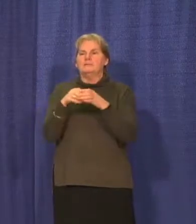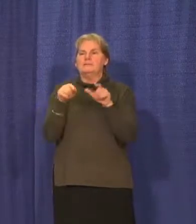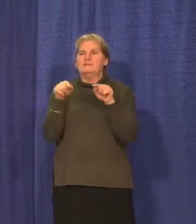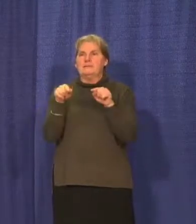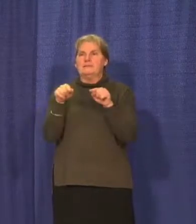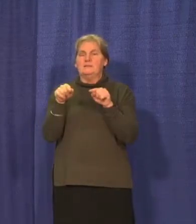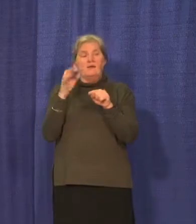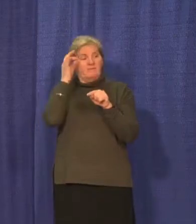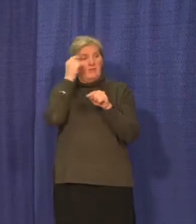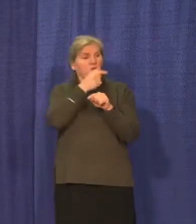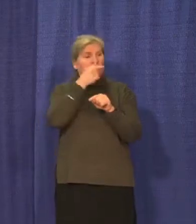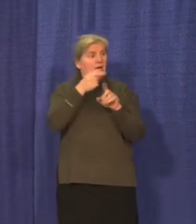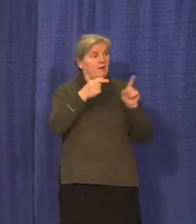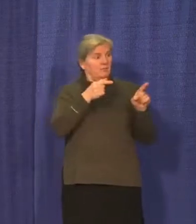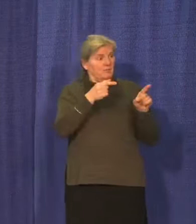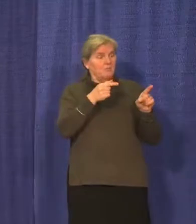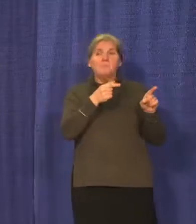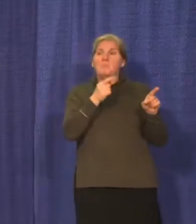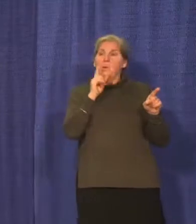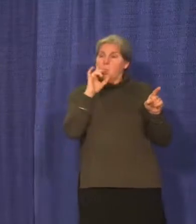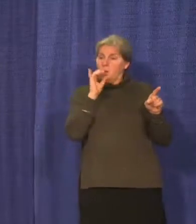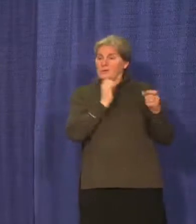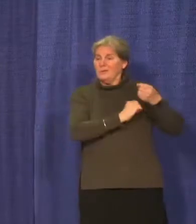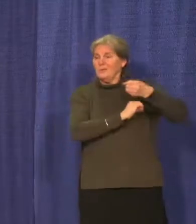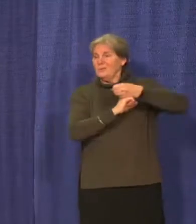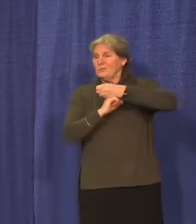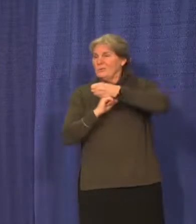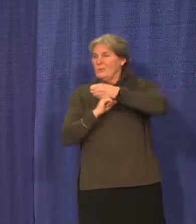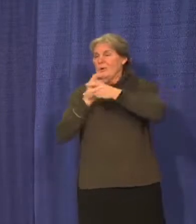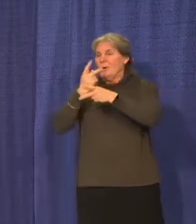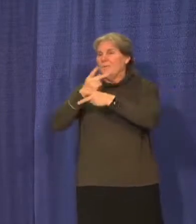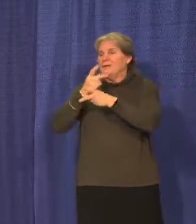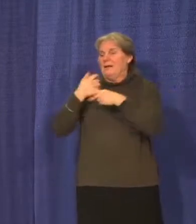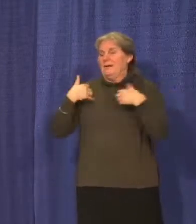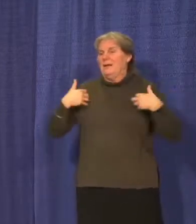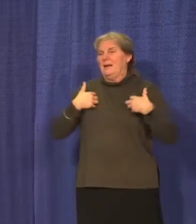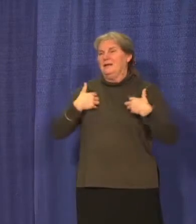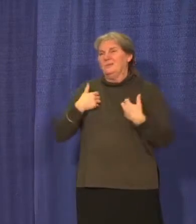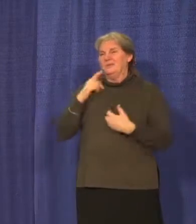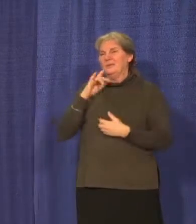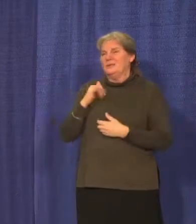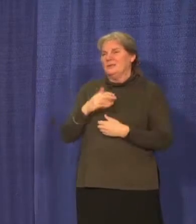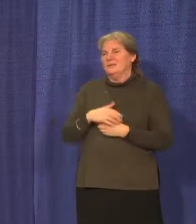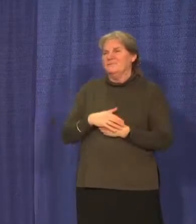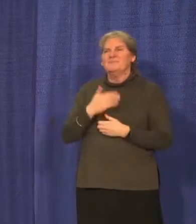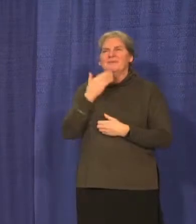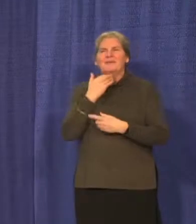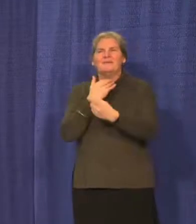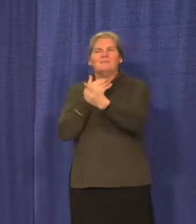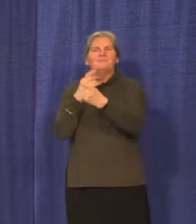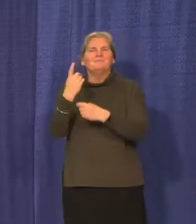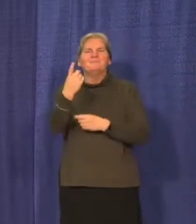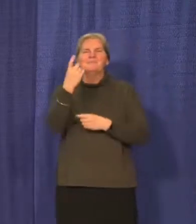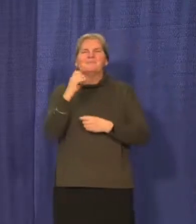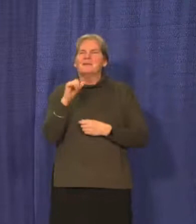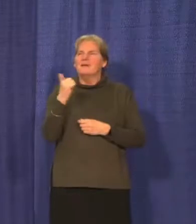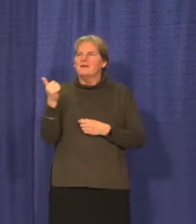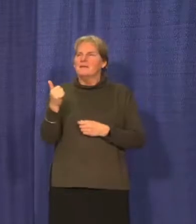Good to see a federal government that hopefully will be more supportive of productions there. Reporter: Thank you. My other question was about the